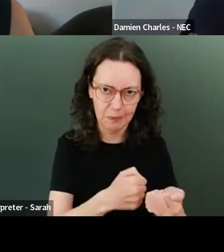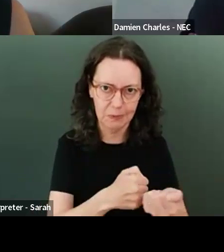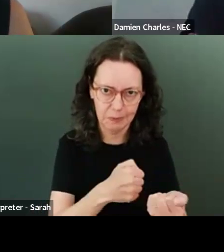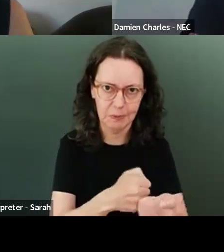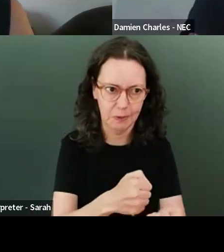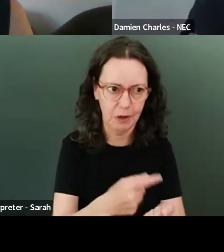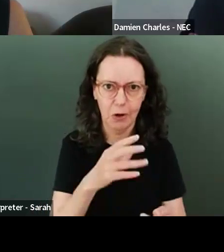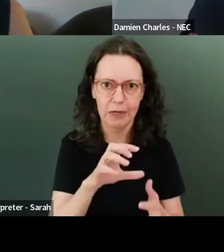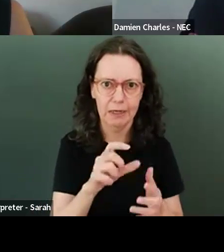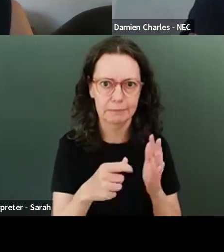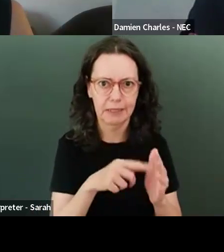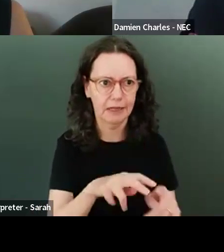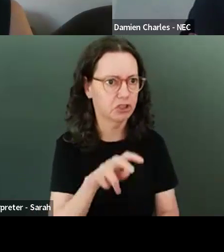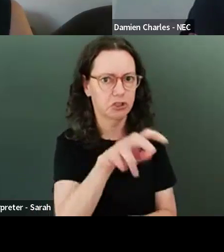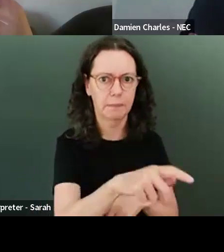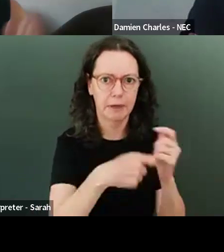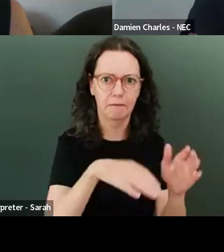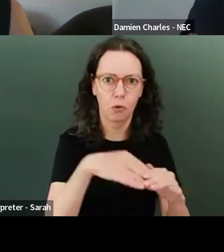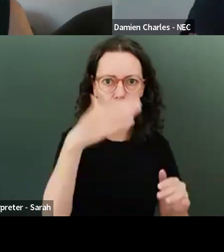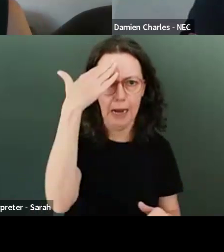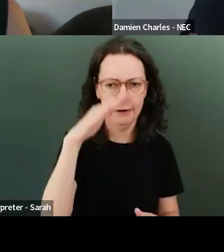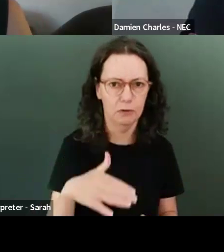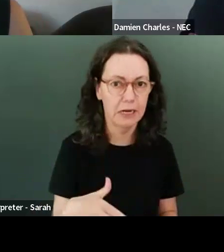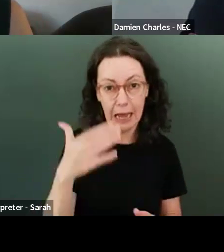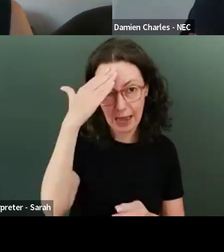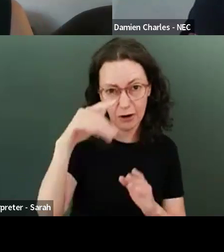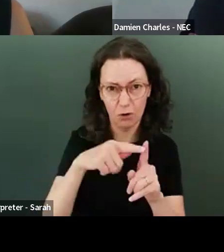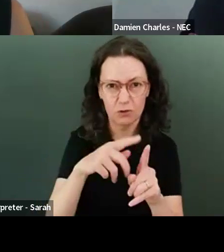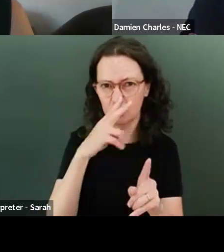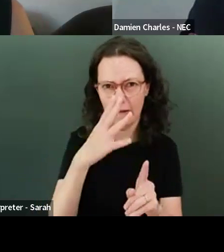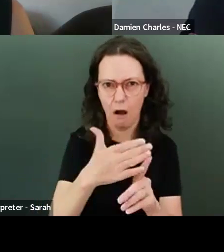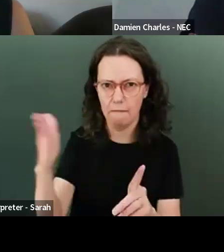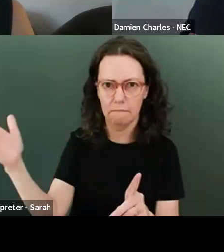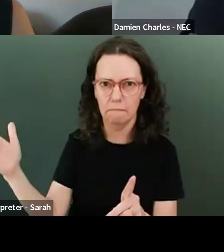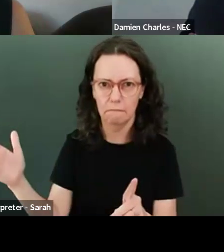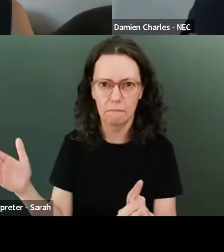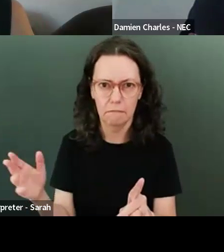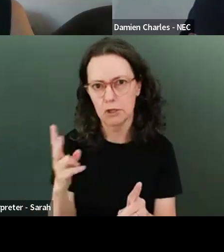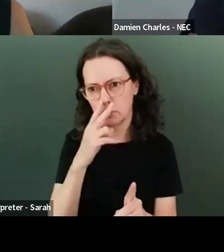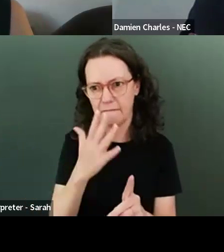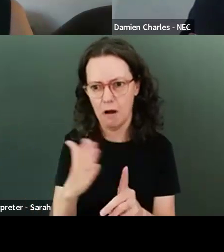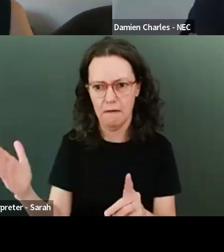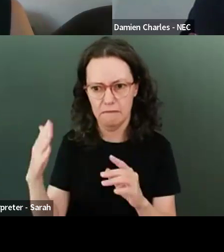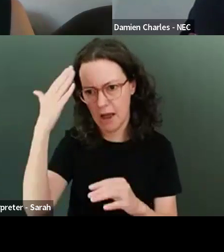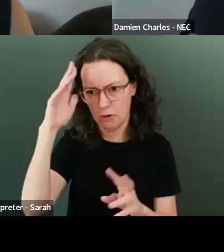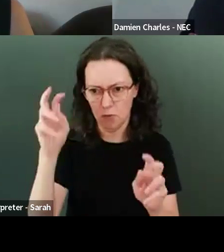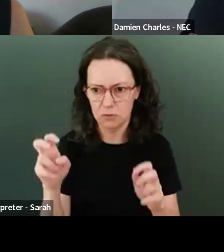this kind of adult life which we now know from 25 onwards is when we sort of